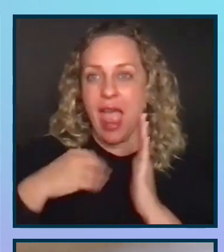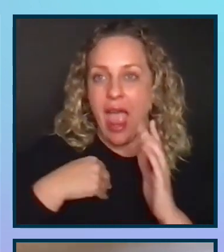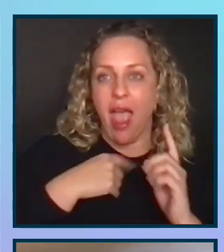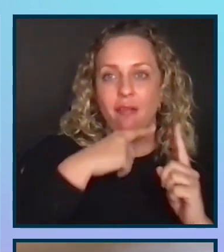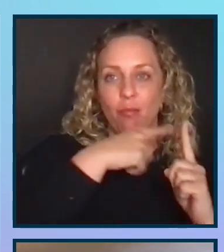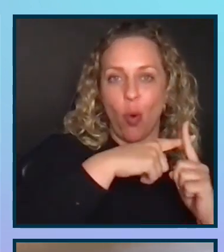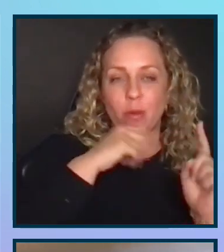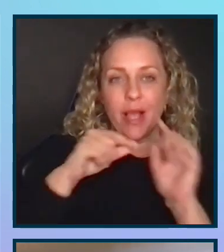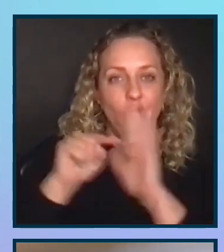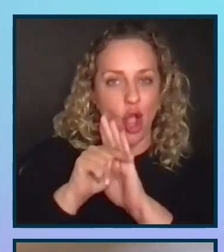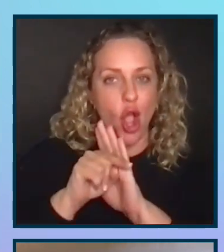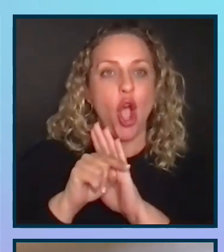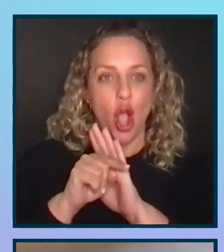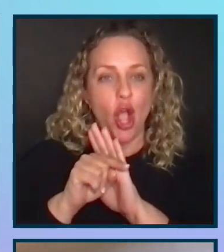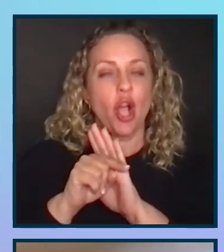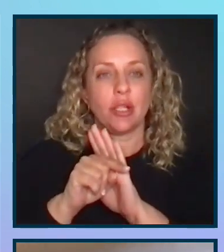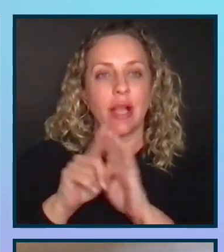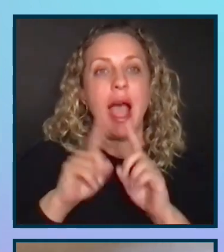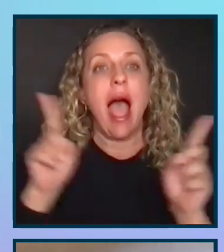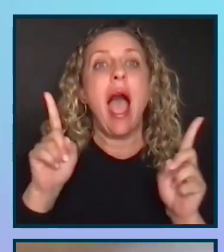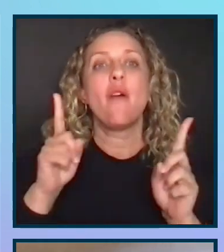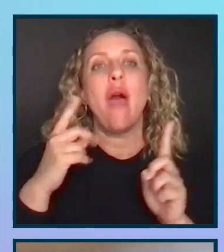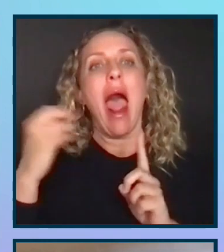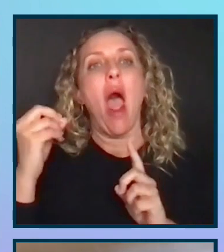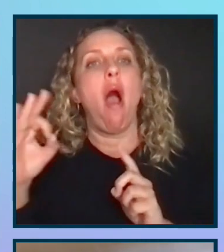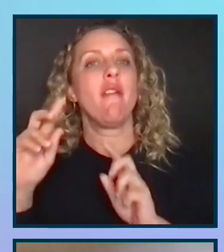However, out of the box ideas are born